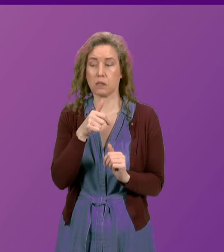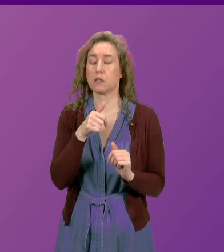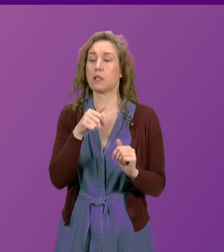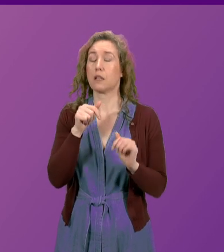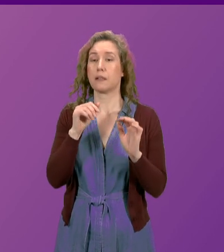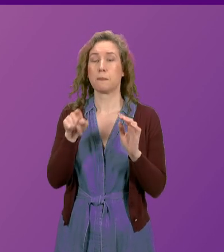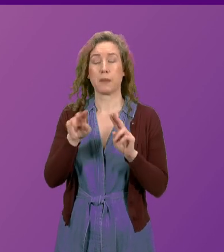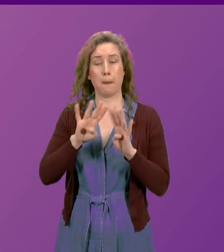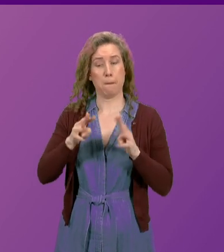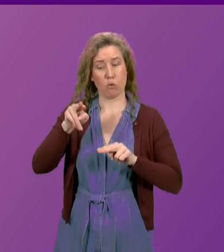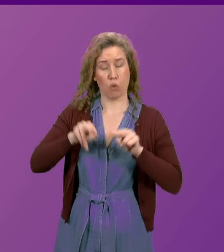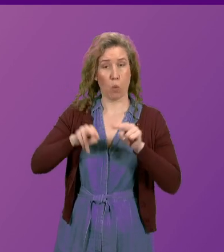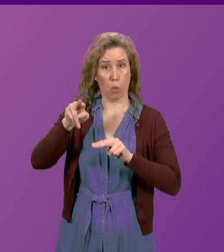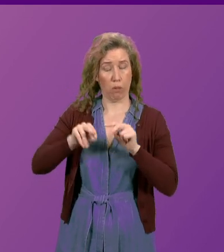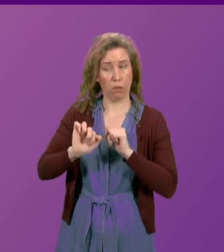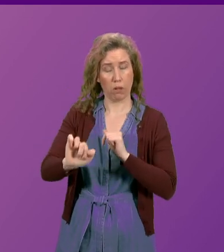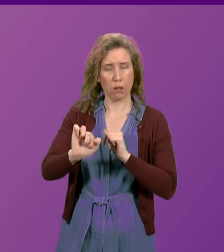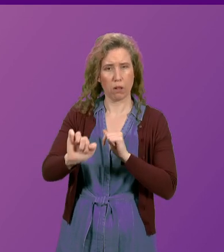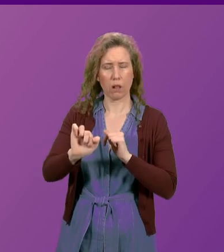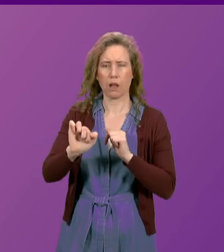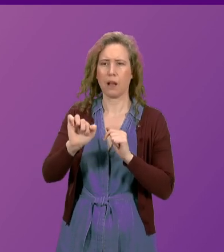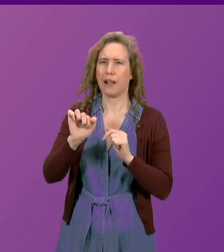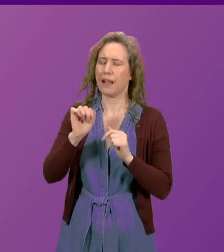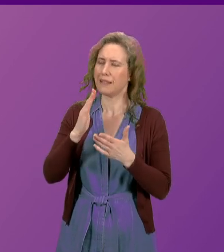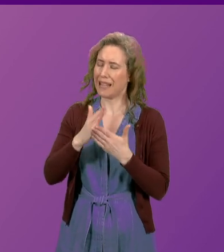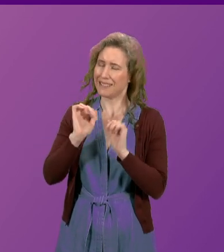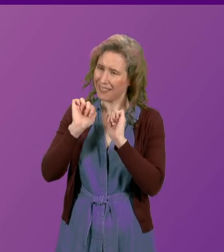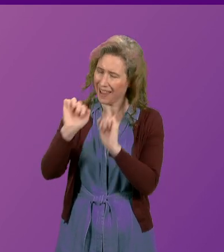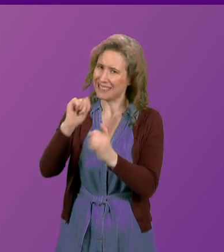by the Parole Board for Scotland are for the Parole Board and are independent of